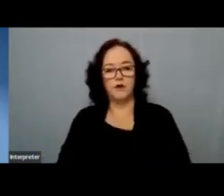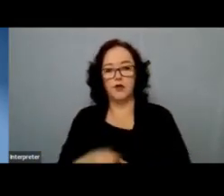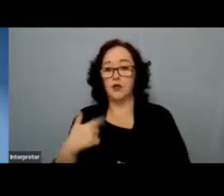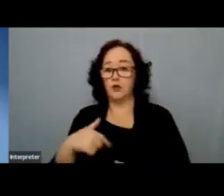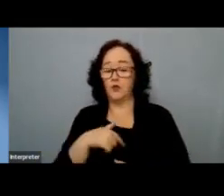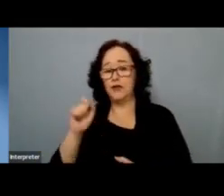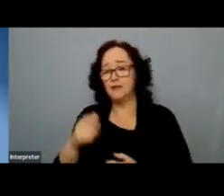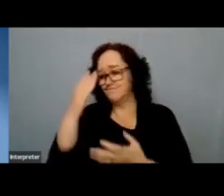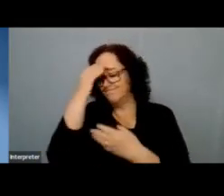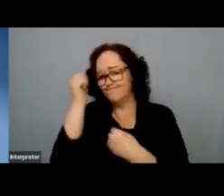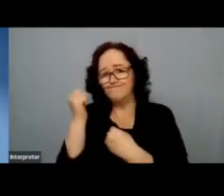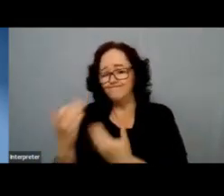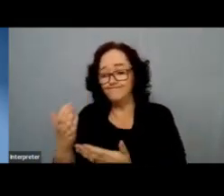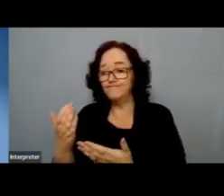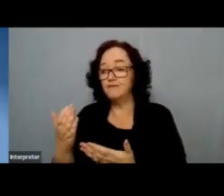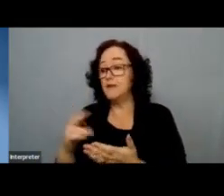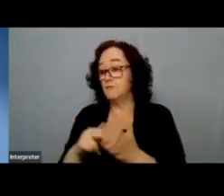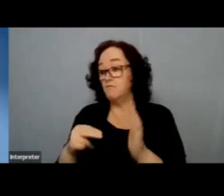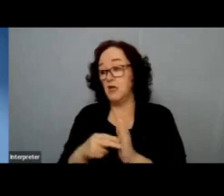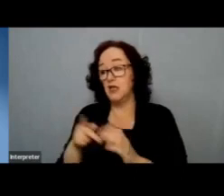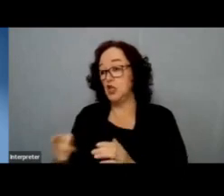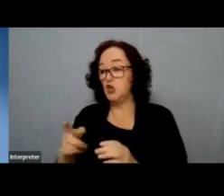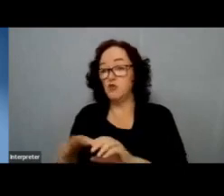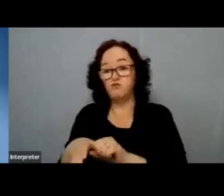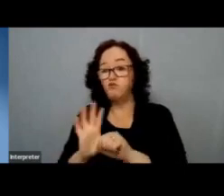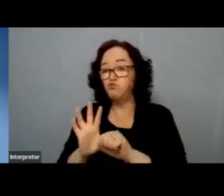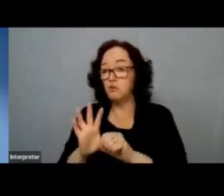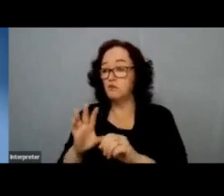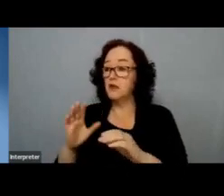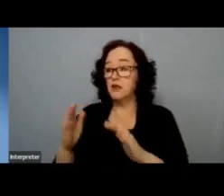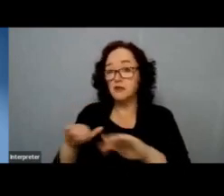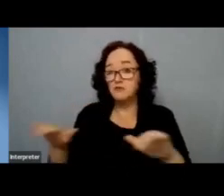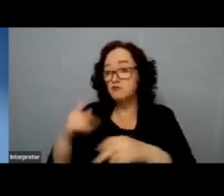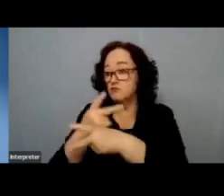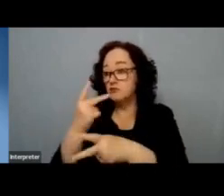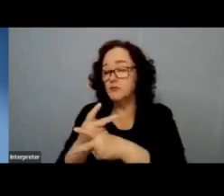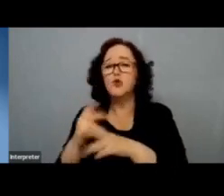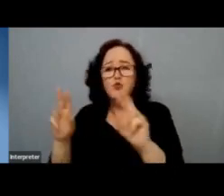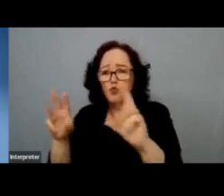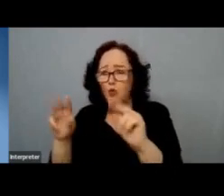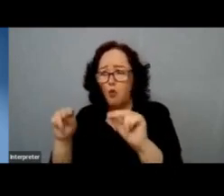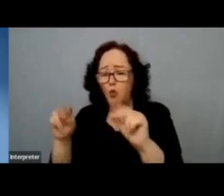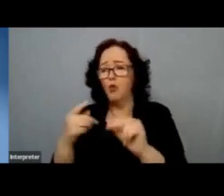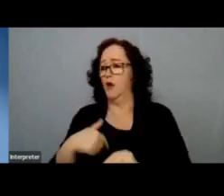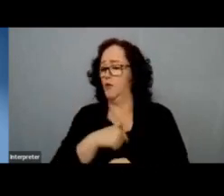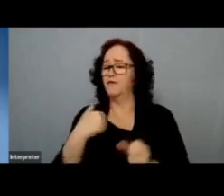mean that they can't parent effectively, that we have lots of strategies and resources to be able to help them to parent.